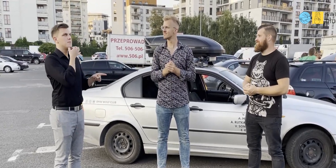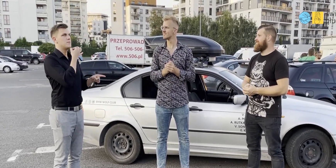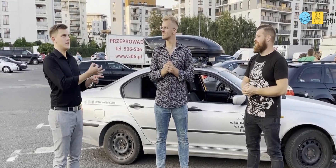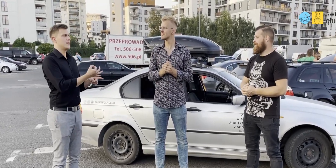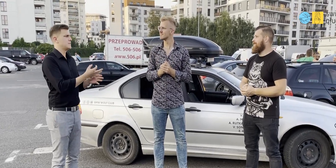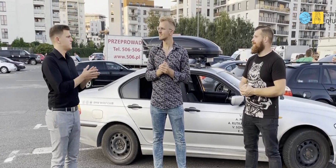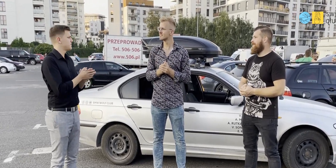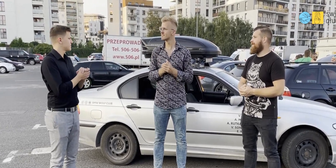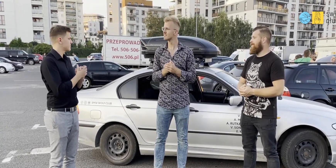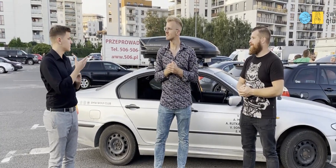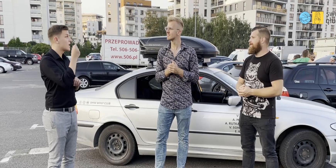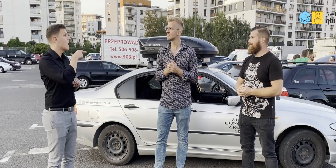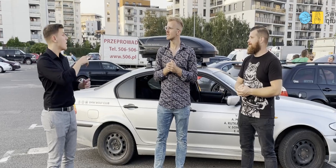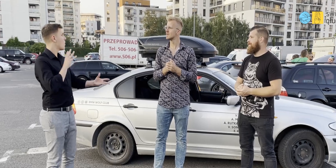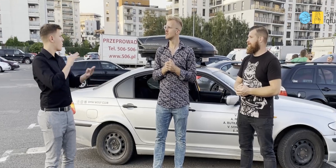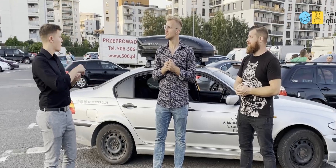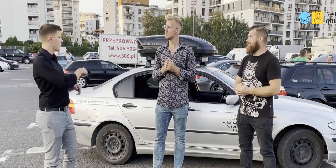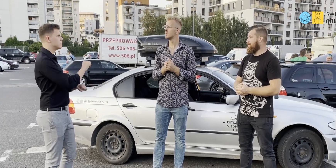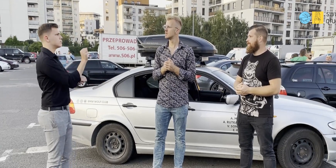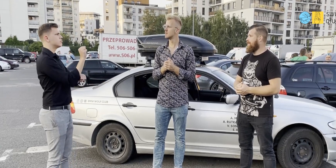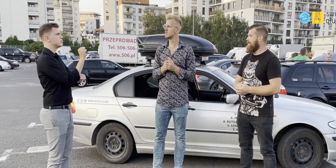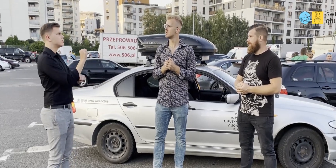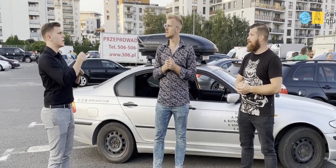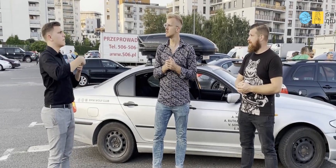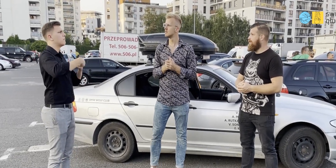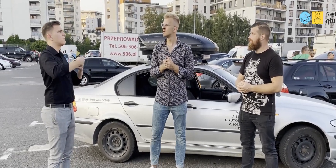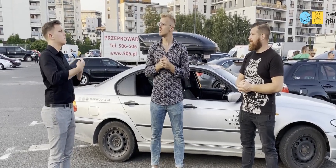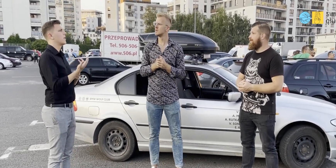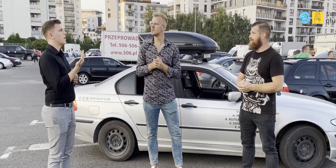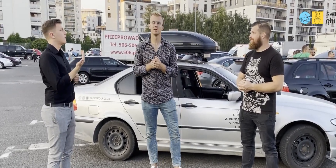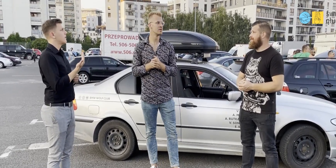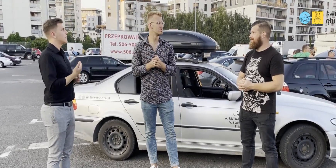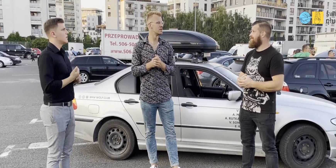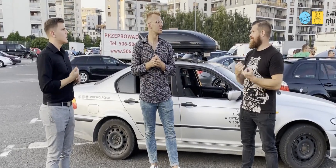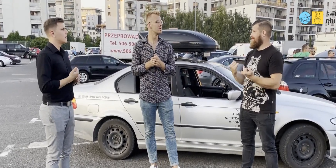Let's go to the car - how much mileage does it have?